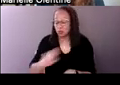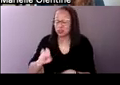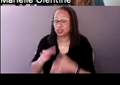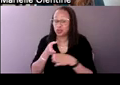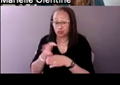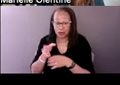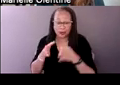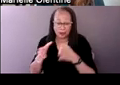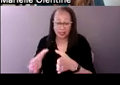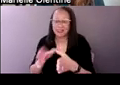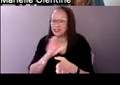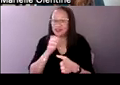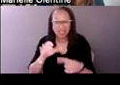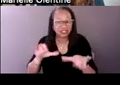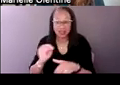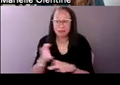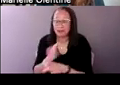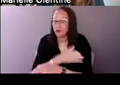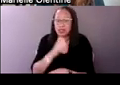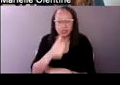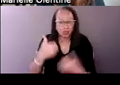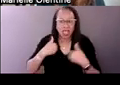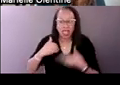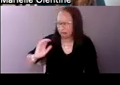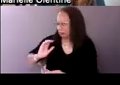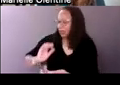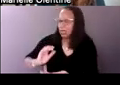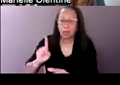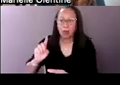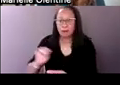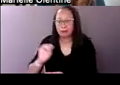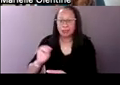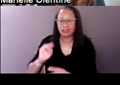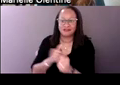wouldn't trust that. I would do your own research. There are no shortcuts here. There are no shortcuts.